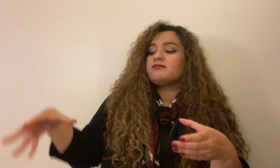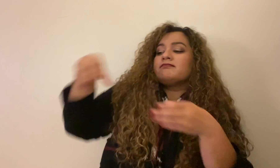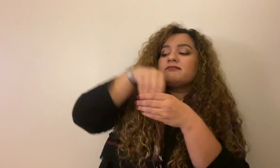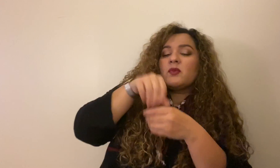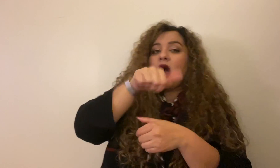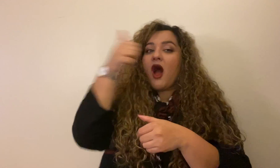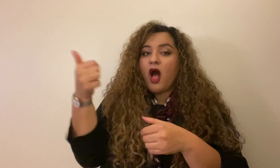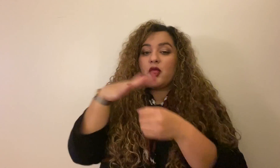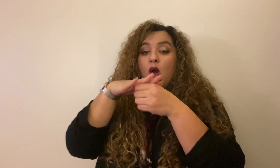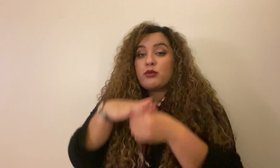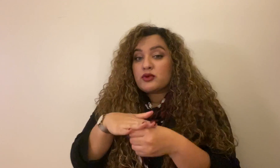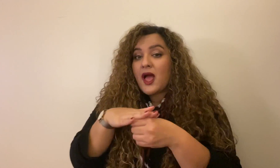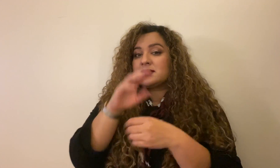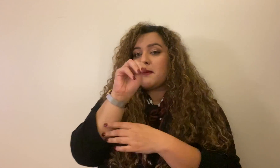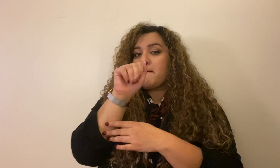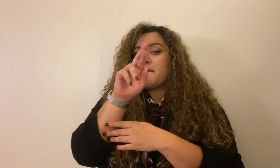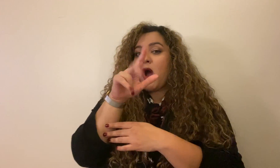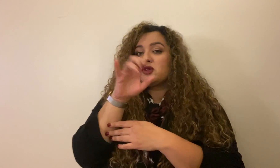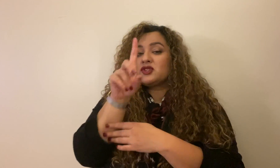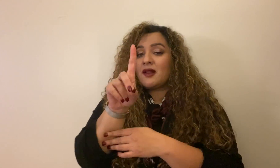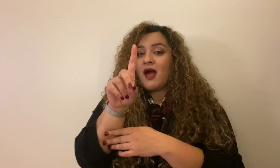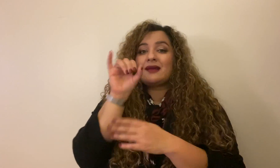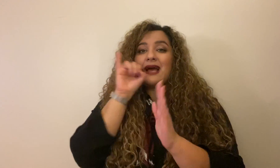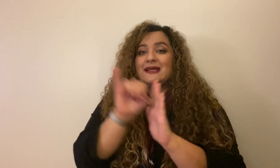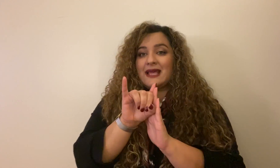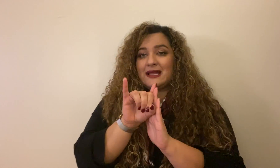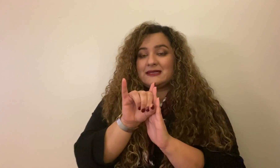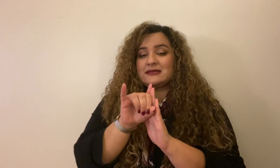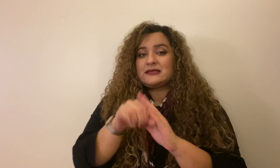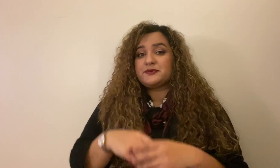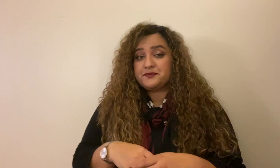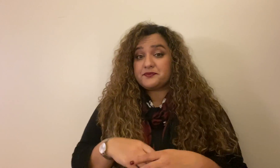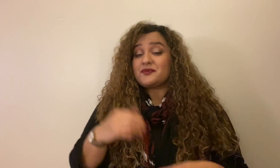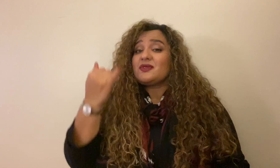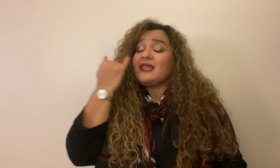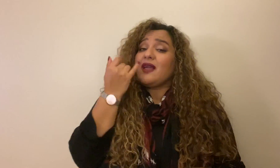unless you talk about other oppressed/marginalized identities.